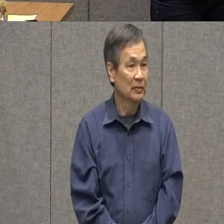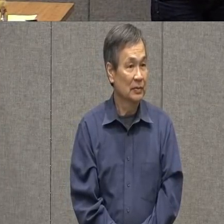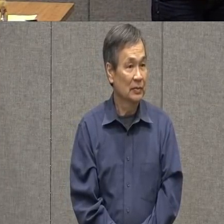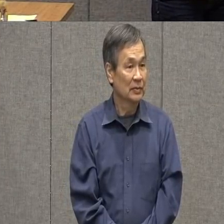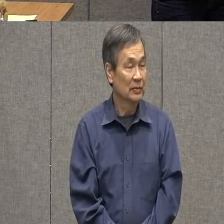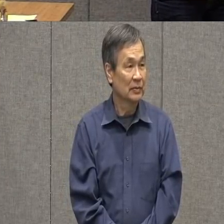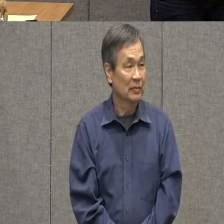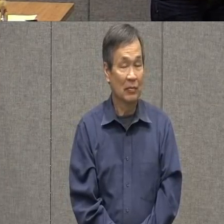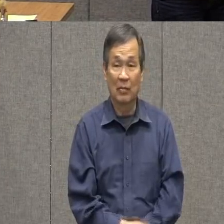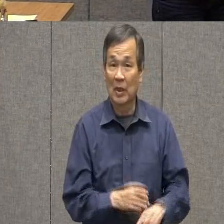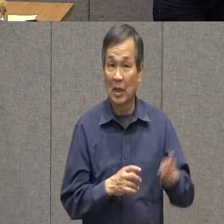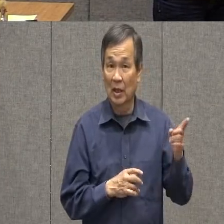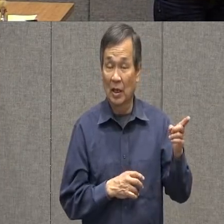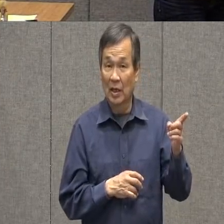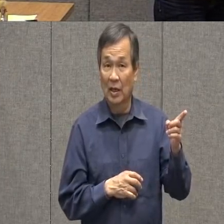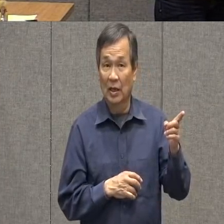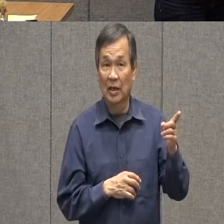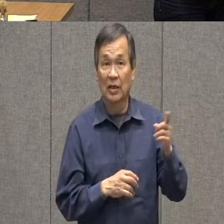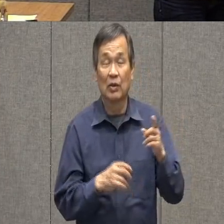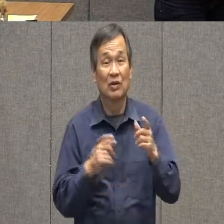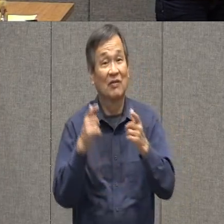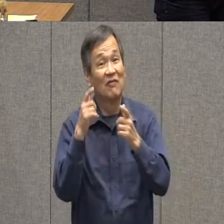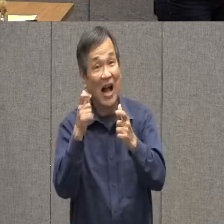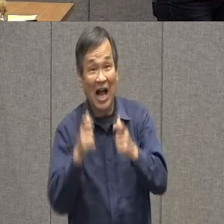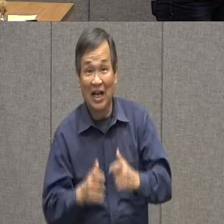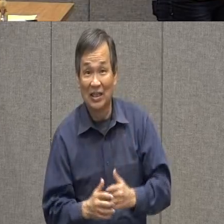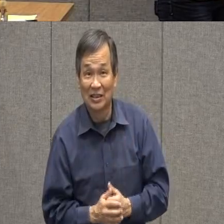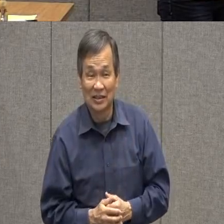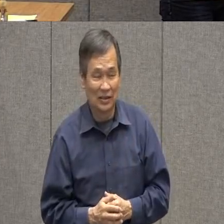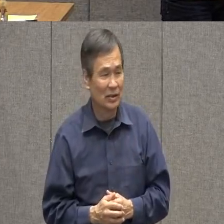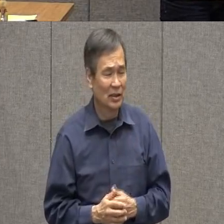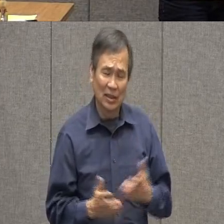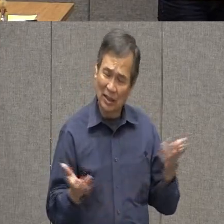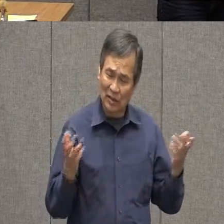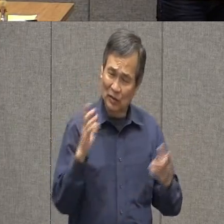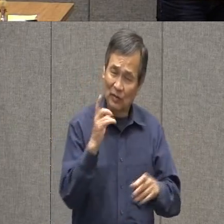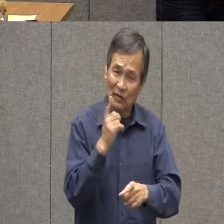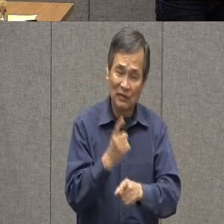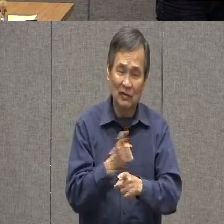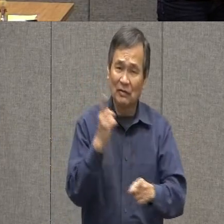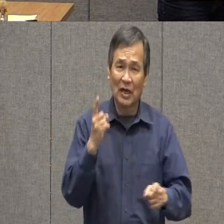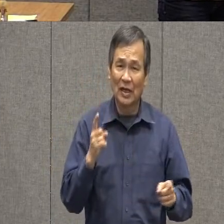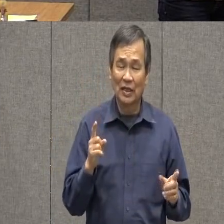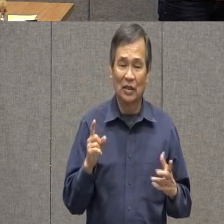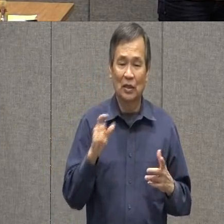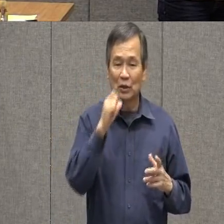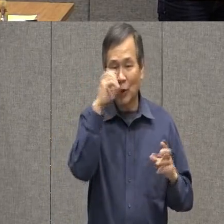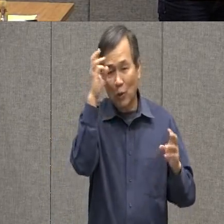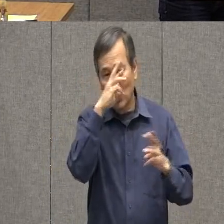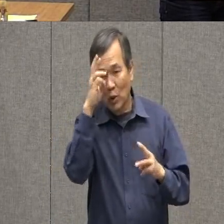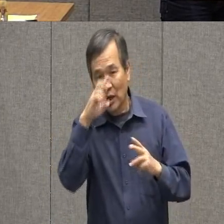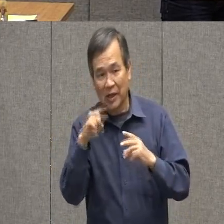So, this was very fast and that's the point is you don't wanna get hung up on all those details.